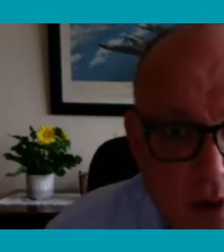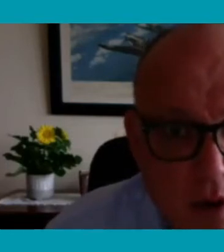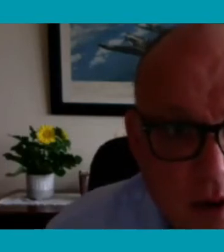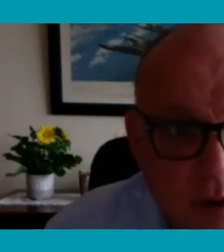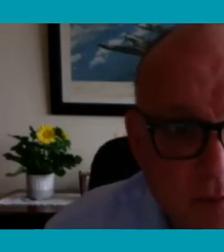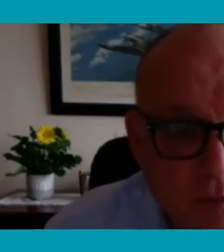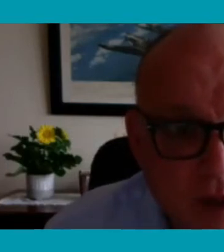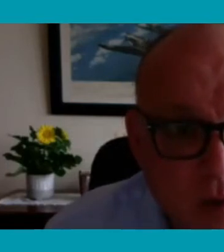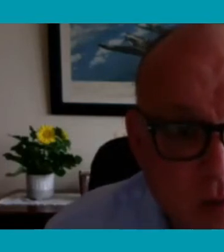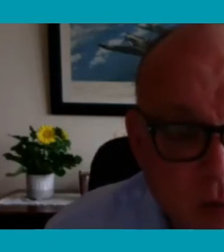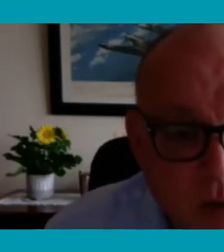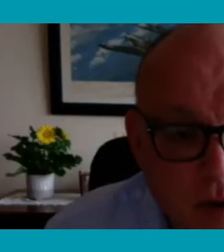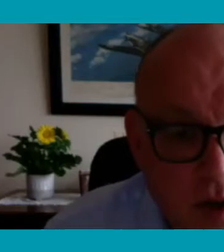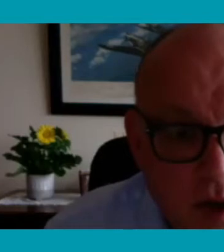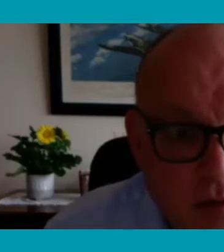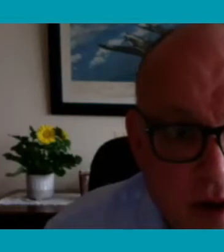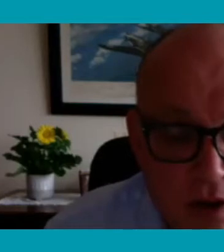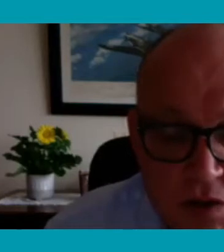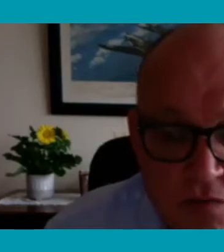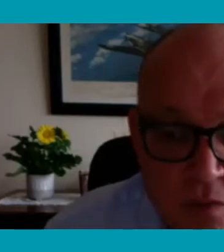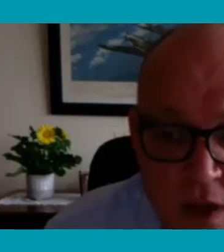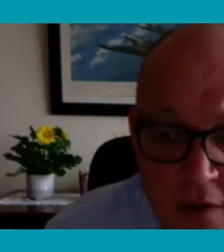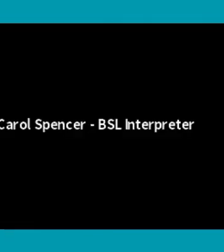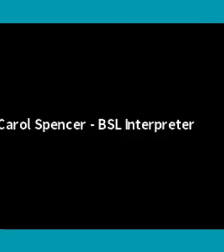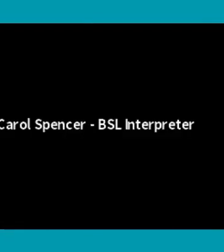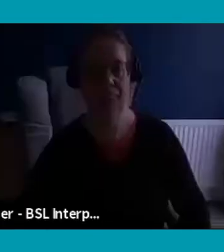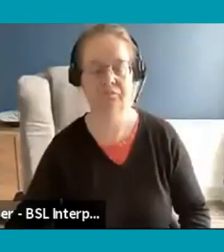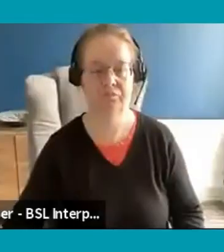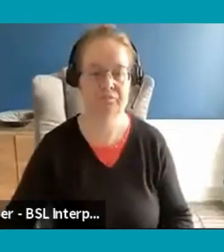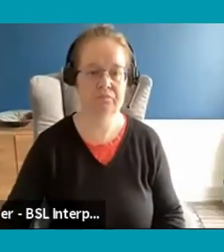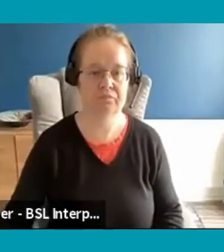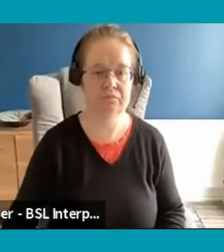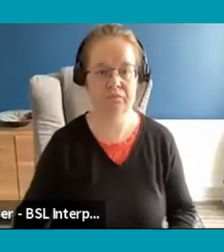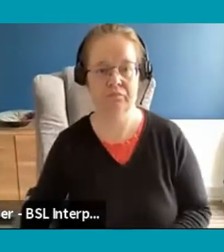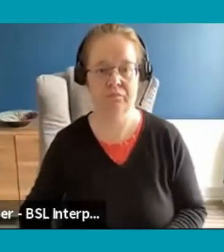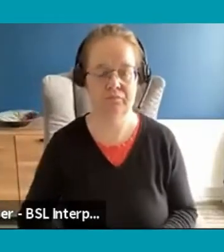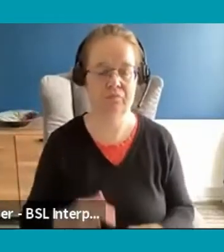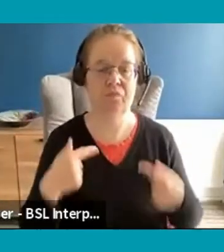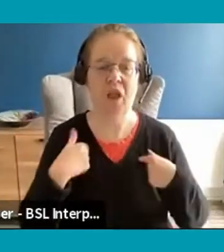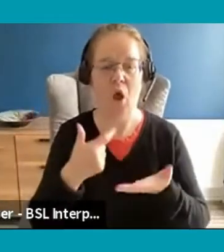But you know, we're looking at a range of of helping out different people also sort of